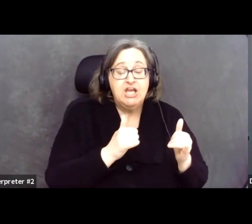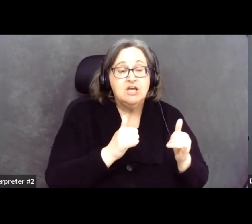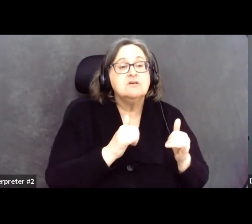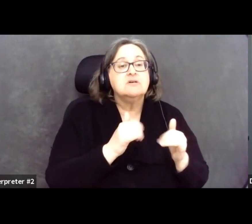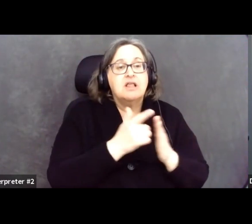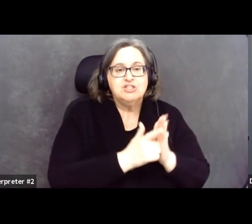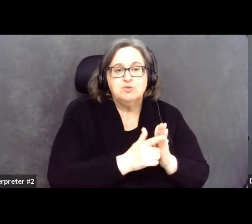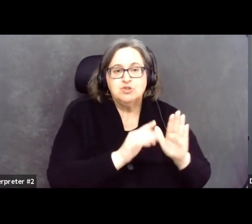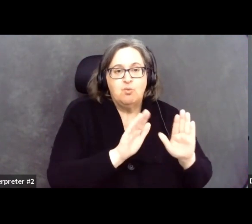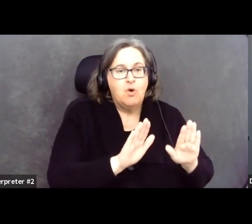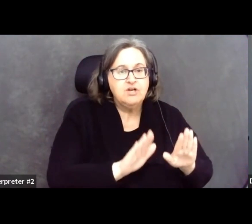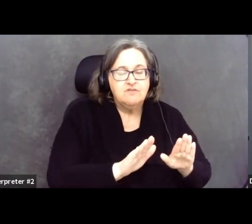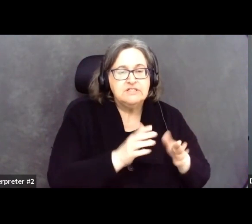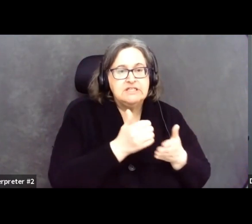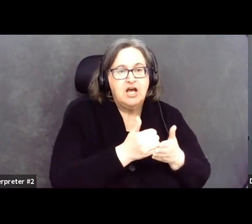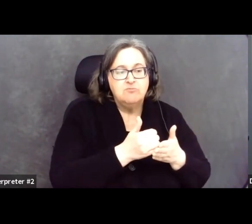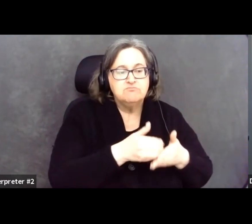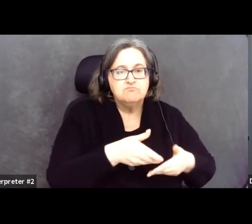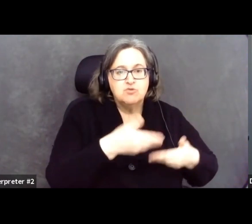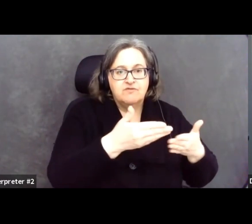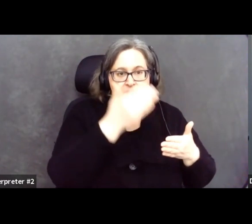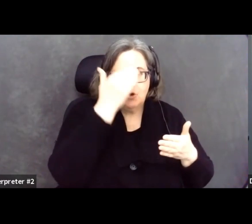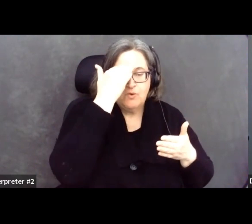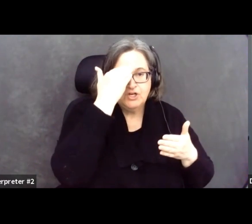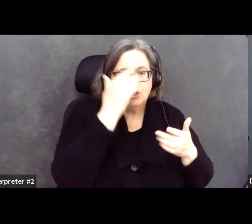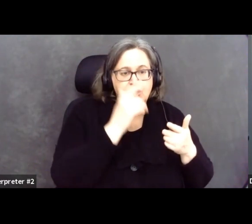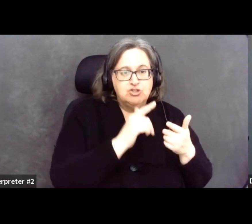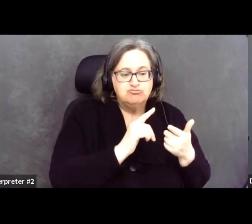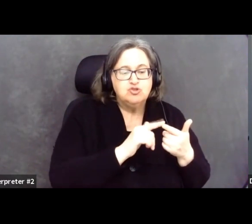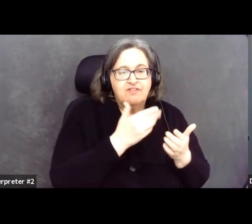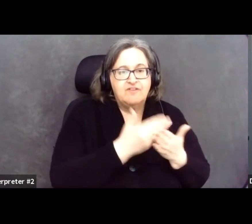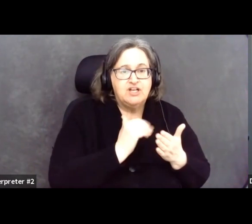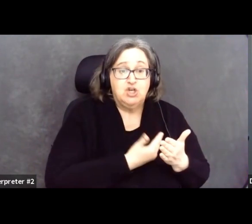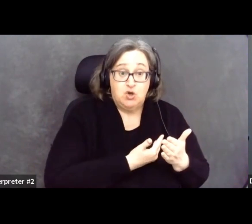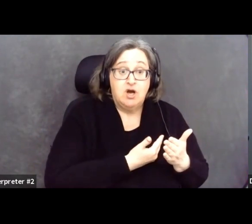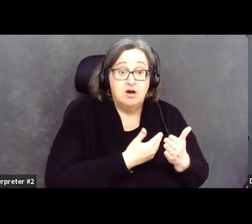to help bring awareness to the fact that our athletes were sustaining concussions.